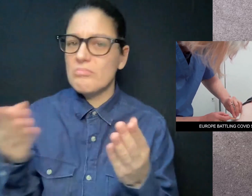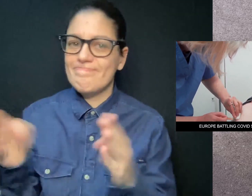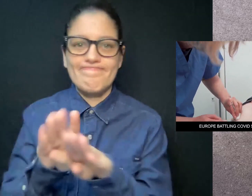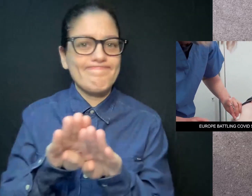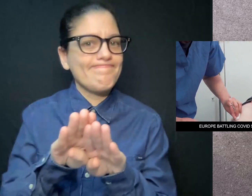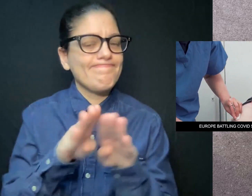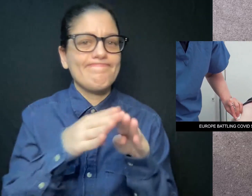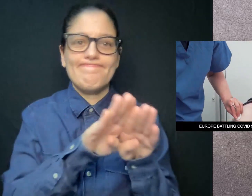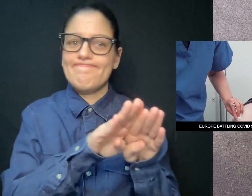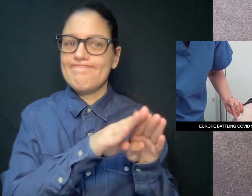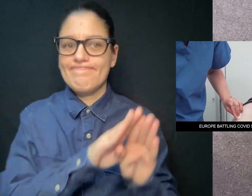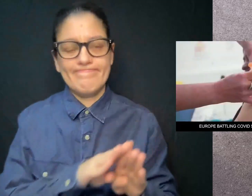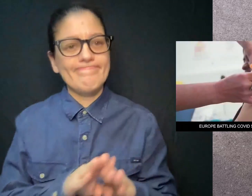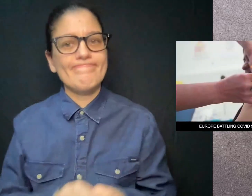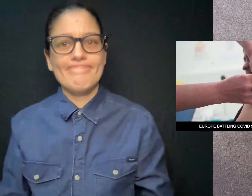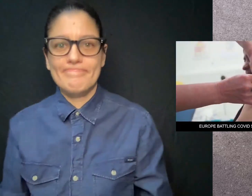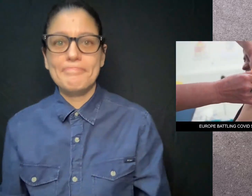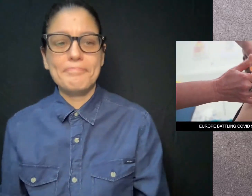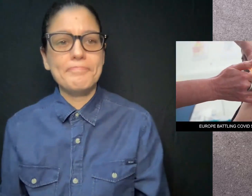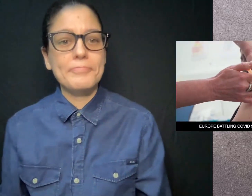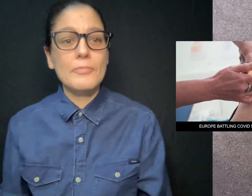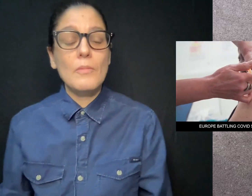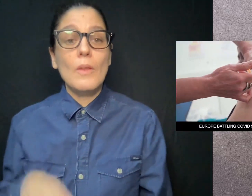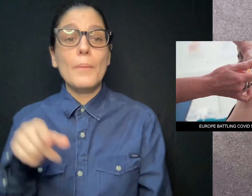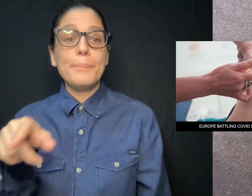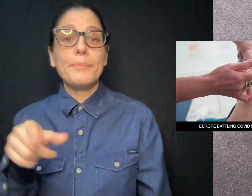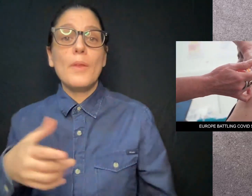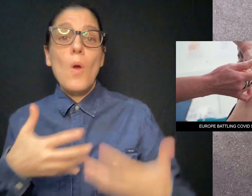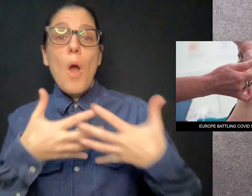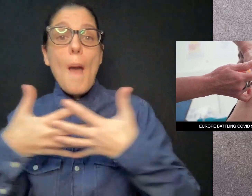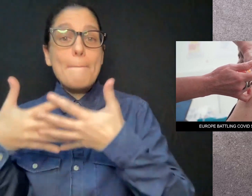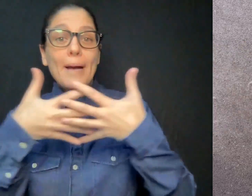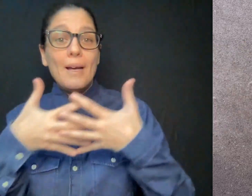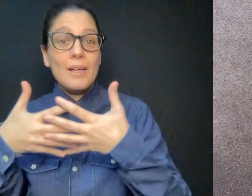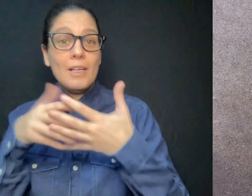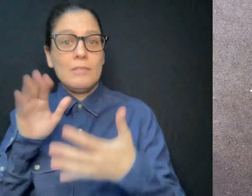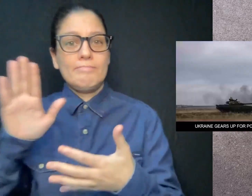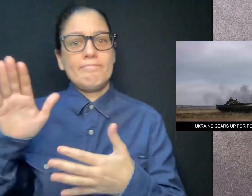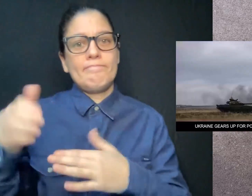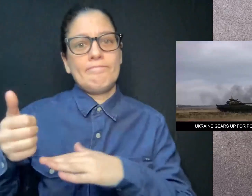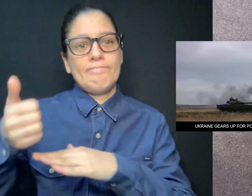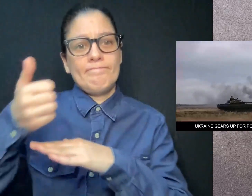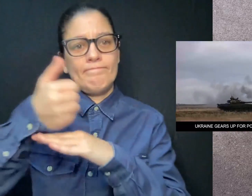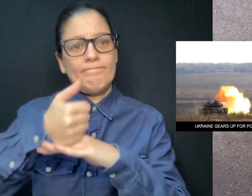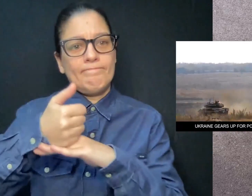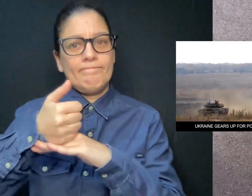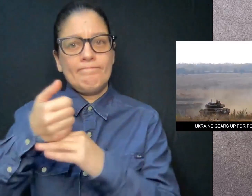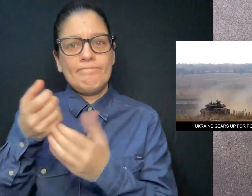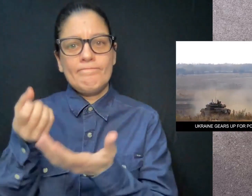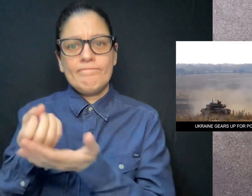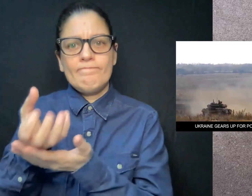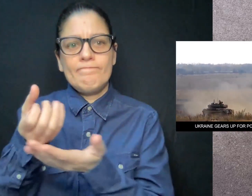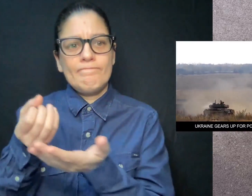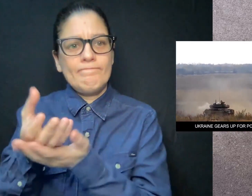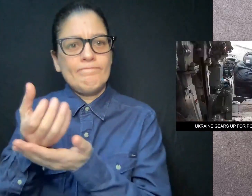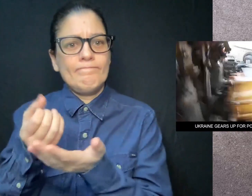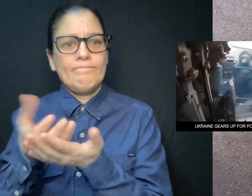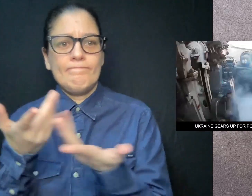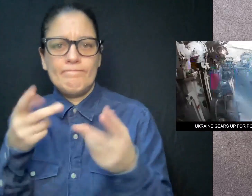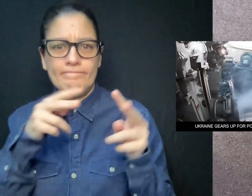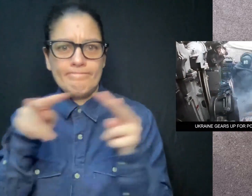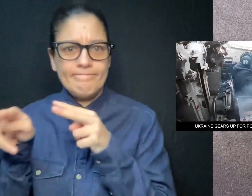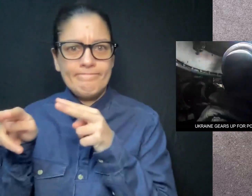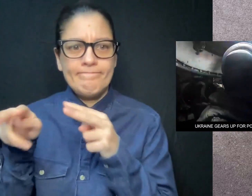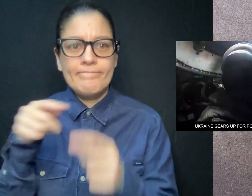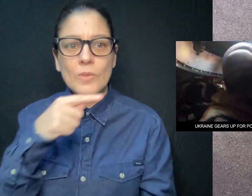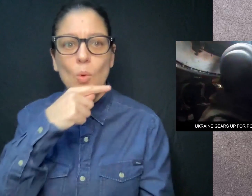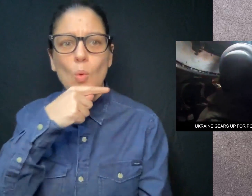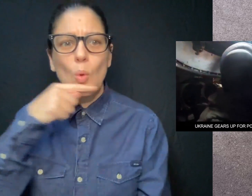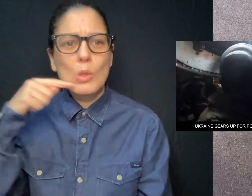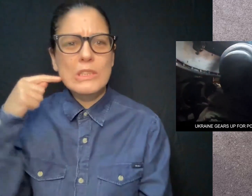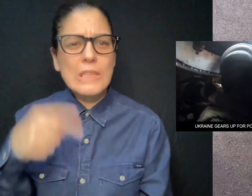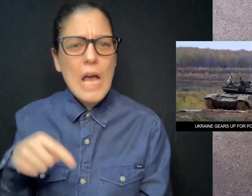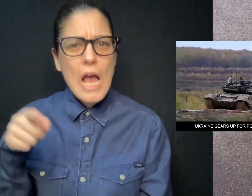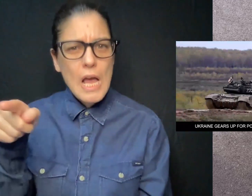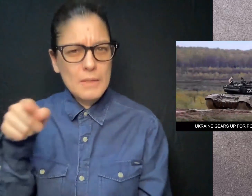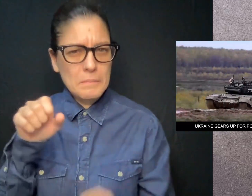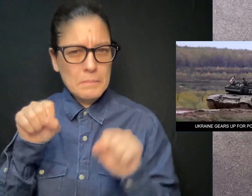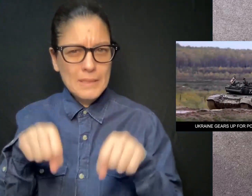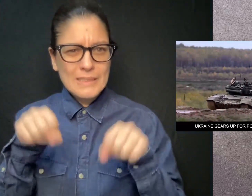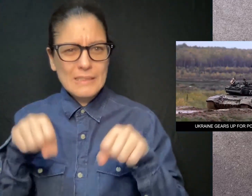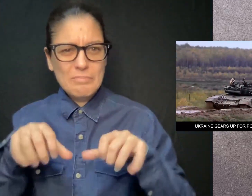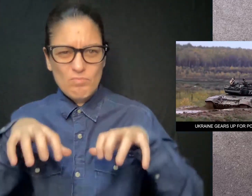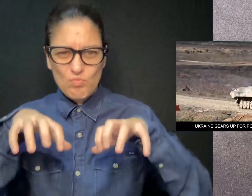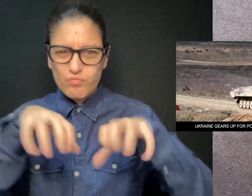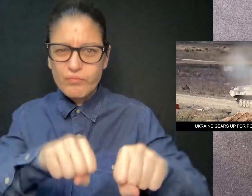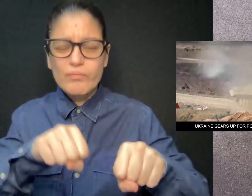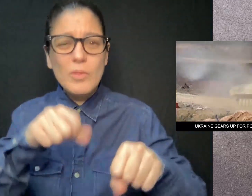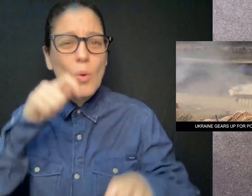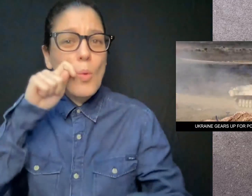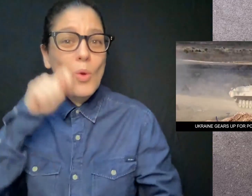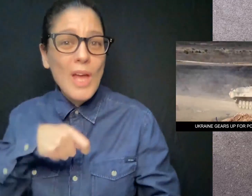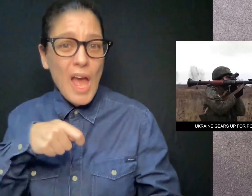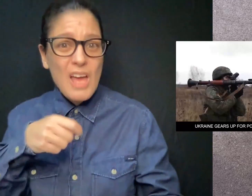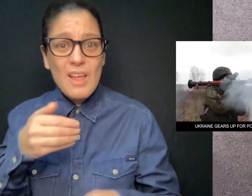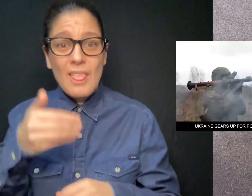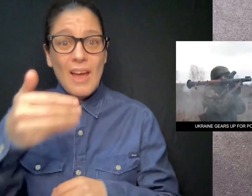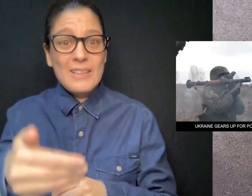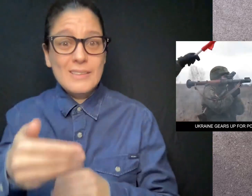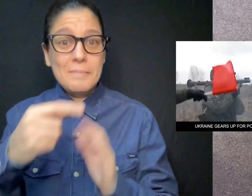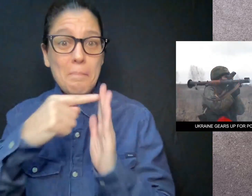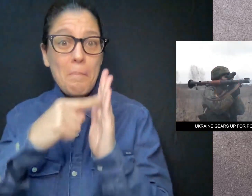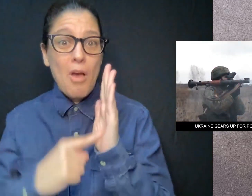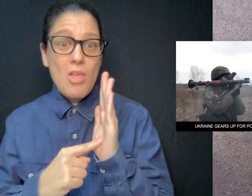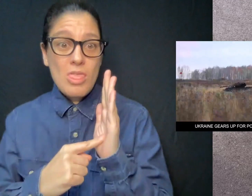theaters and other enclosed entertainment venues US intelligence obtained by CNN